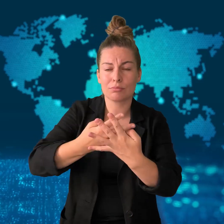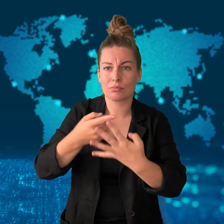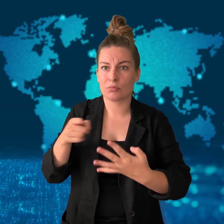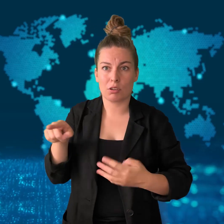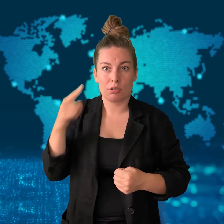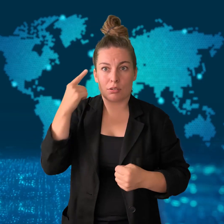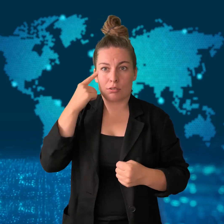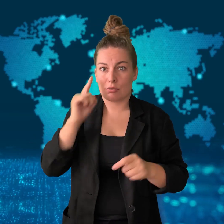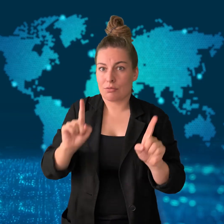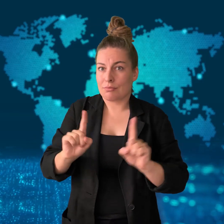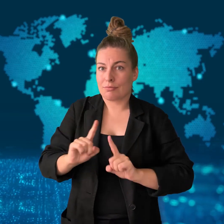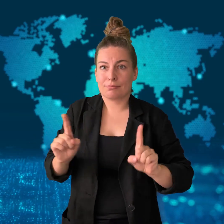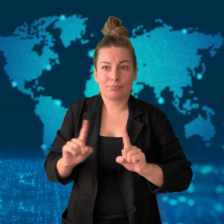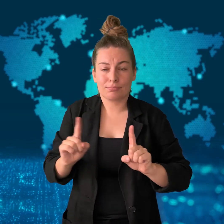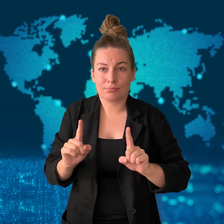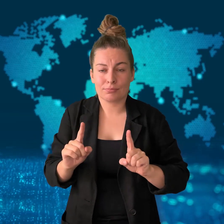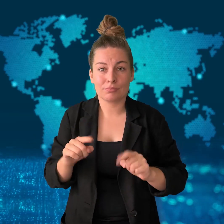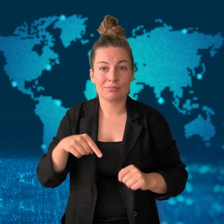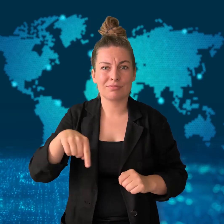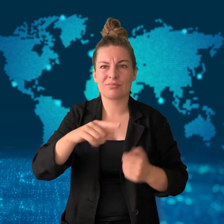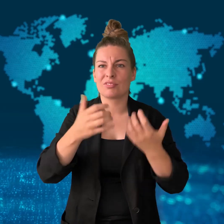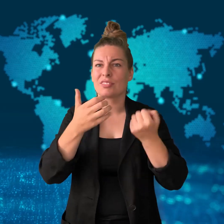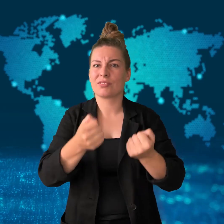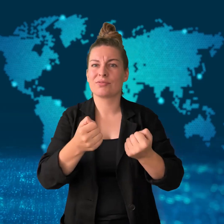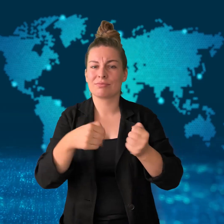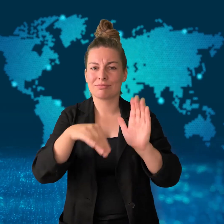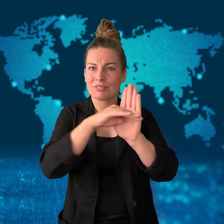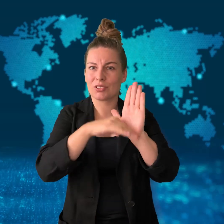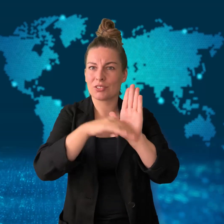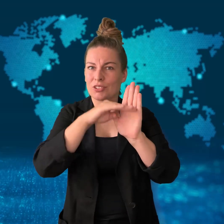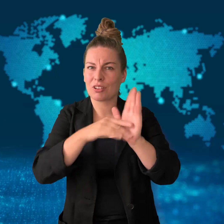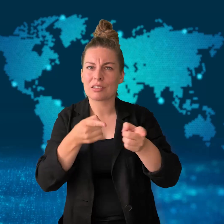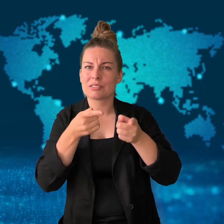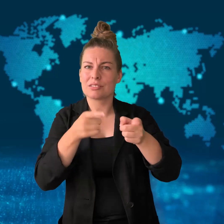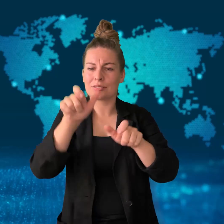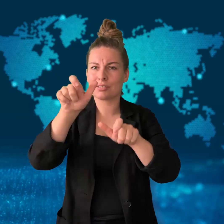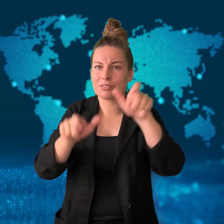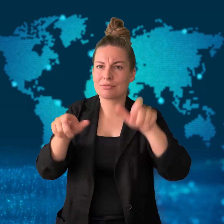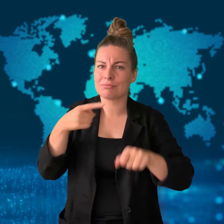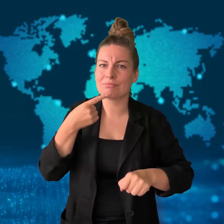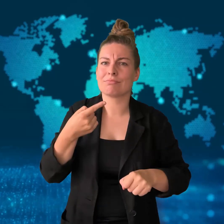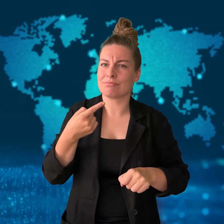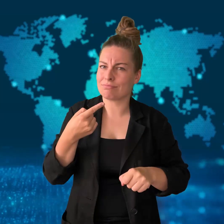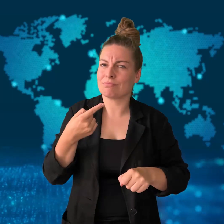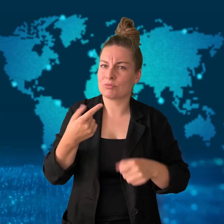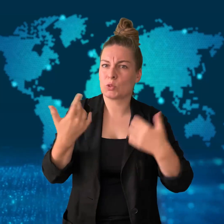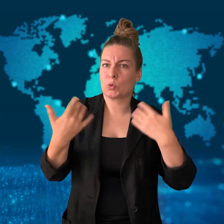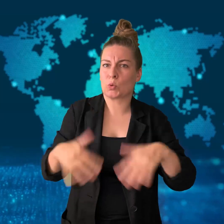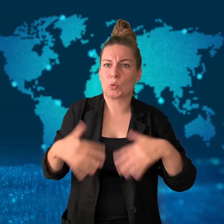she was wrong but that she did not expect the punishment given.